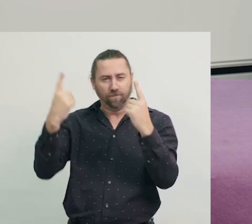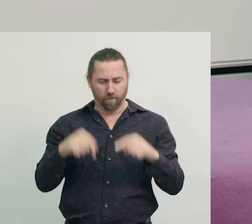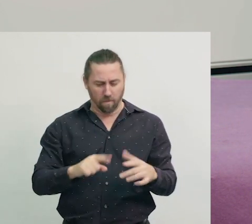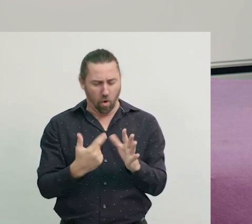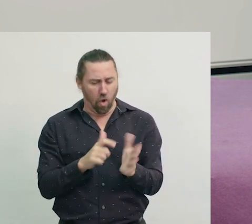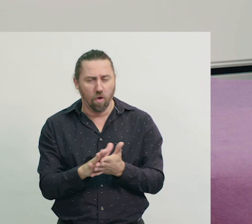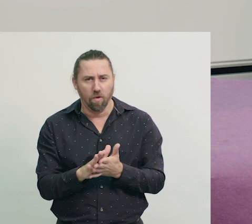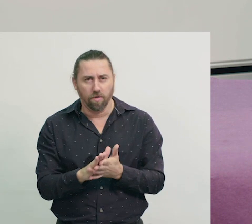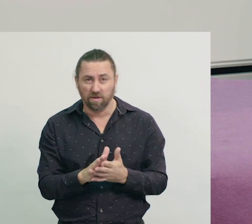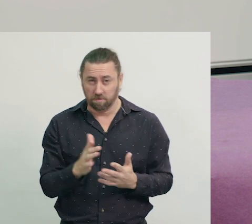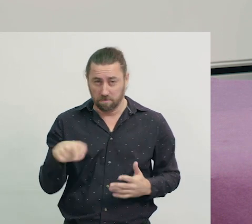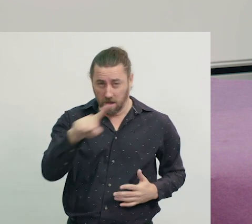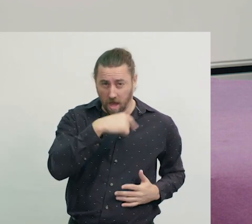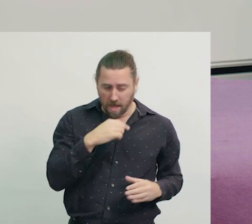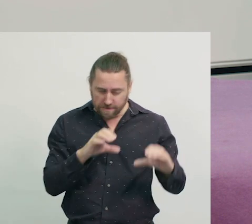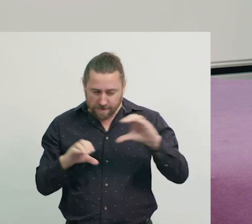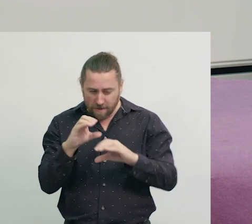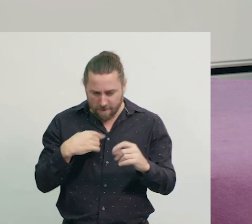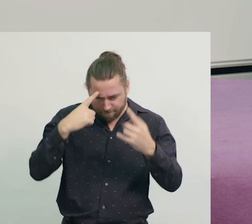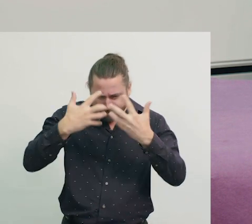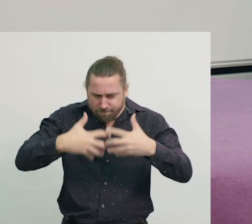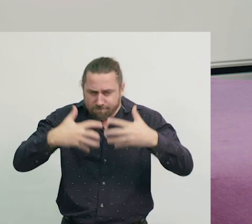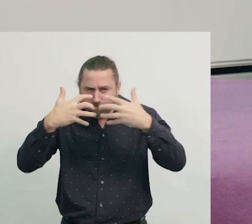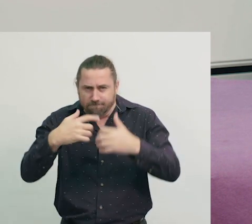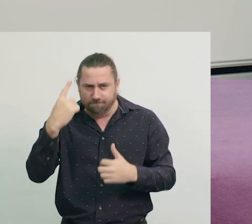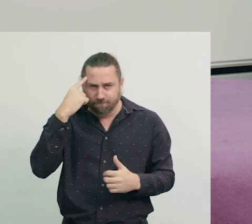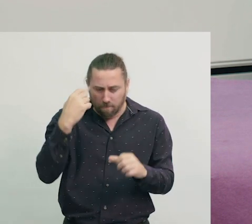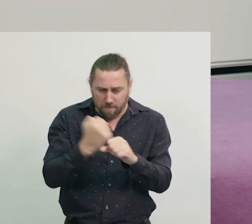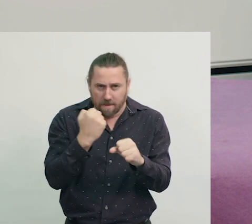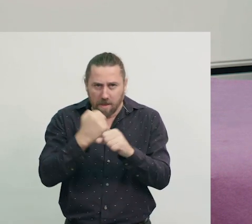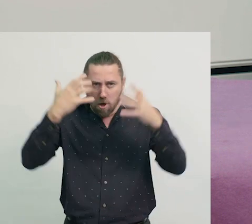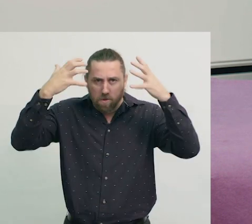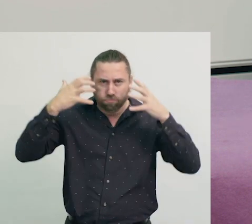Scientists had to consider all these things when designing the spacesuit for the Moon.